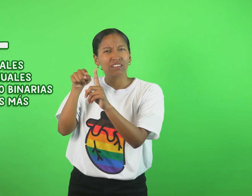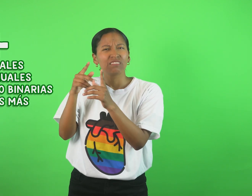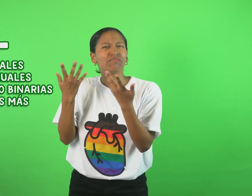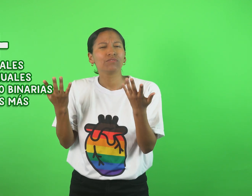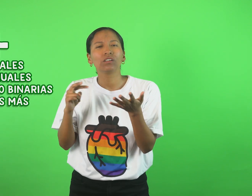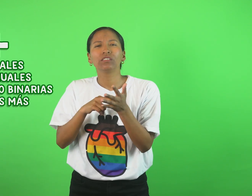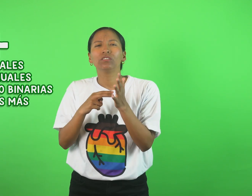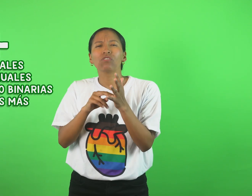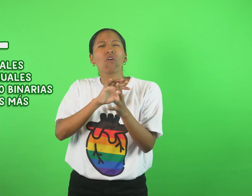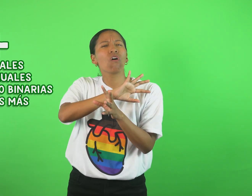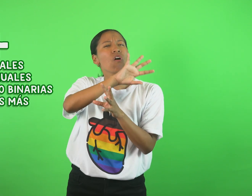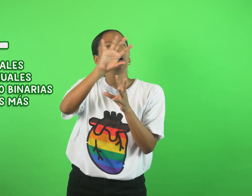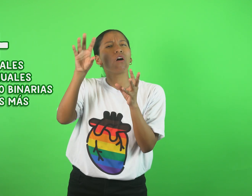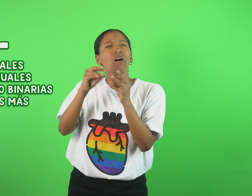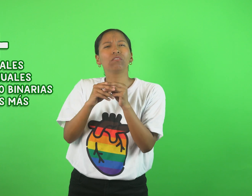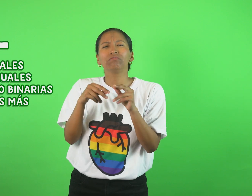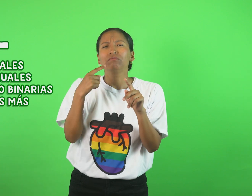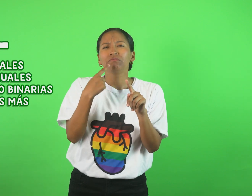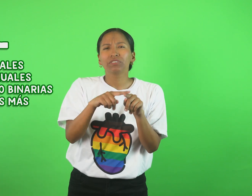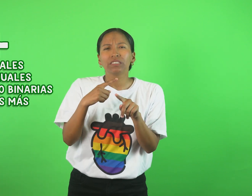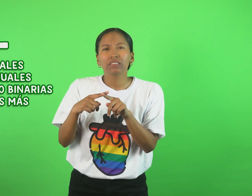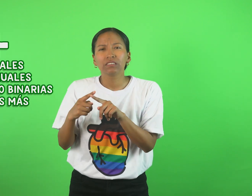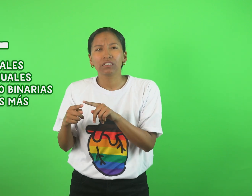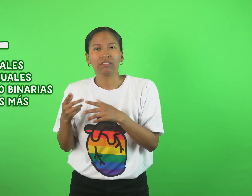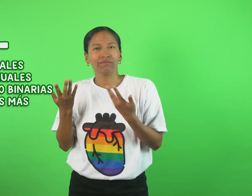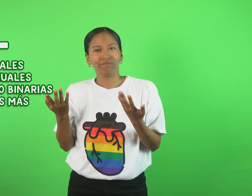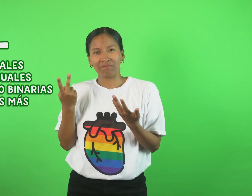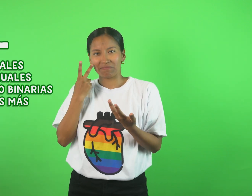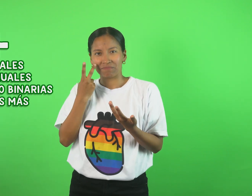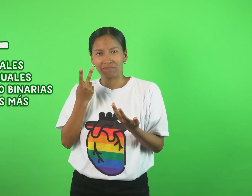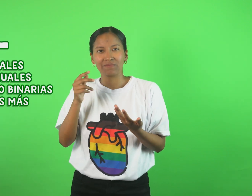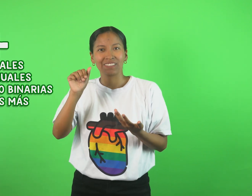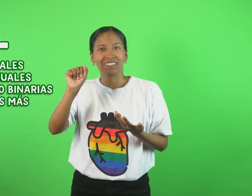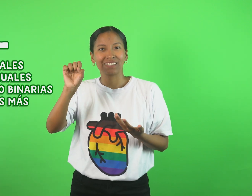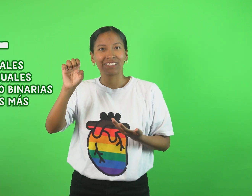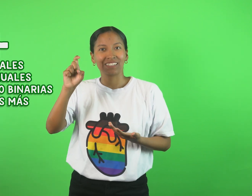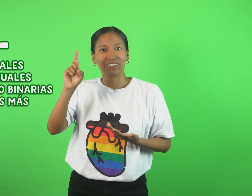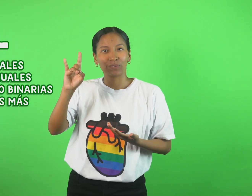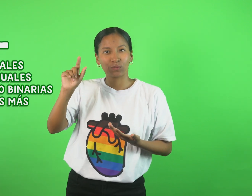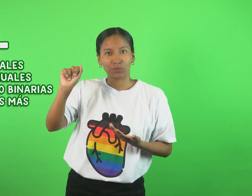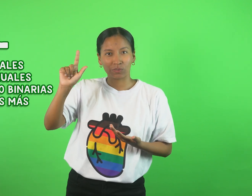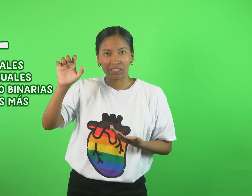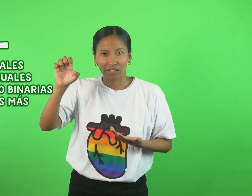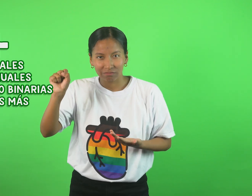which includes other identities such as asexual,